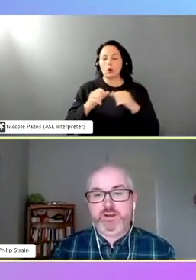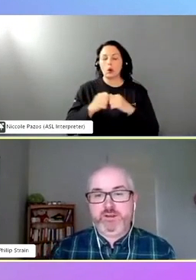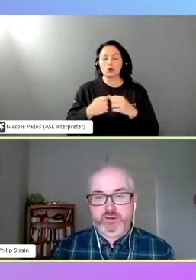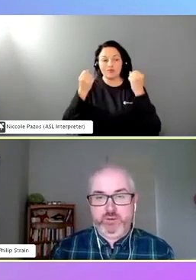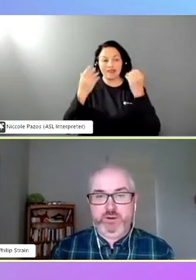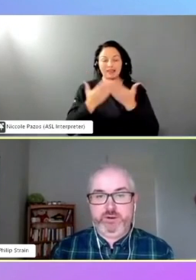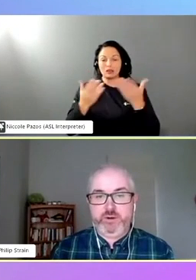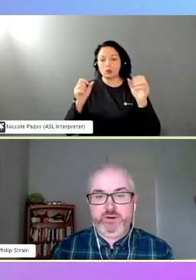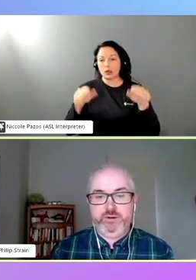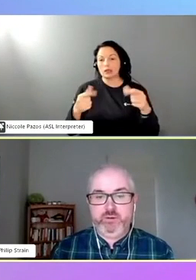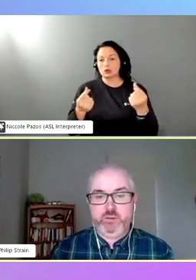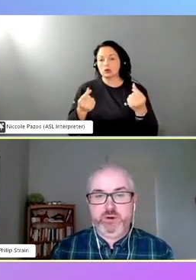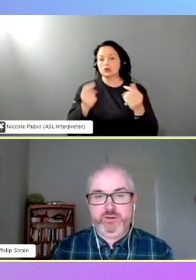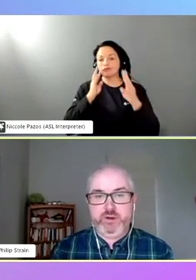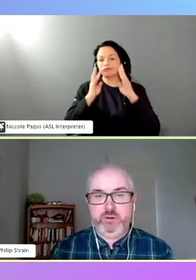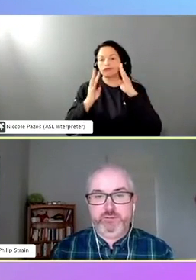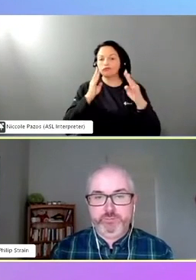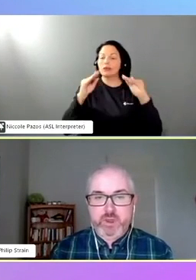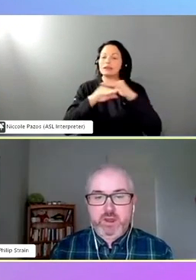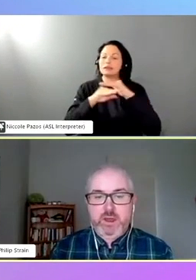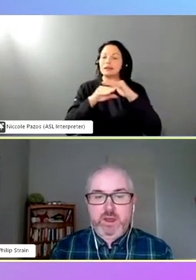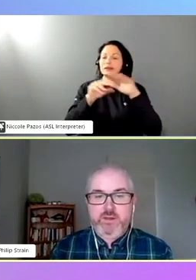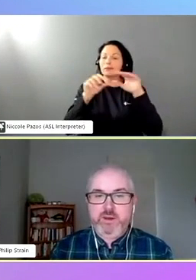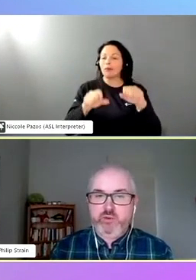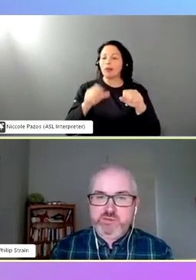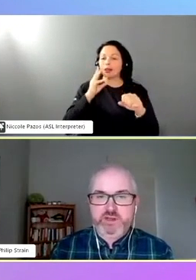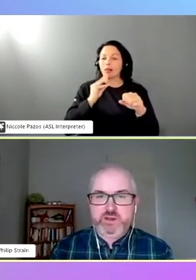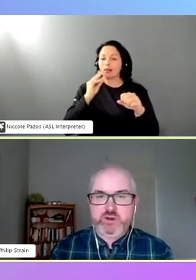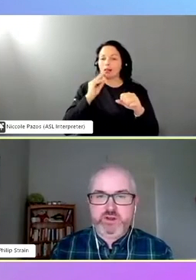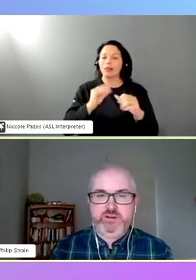of a fine manager such as Microsoft explorer or apple OS,